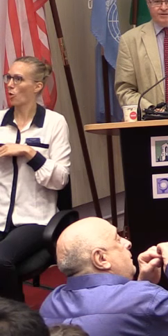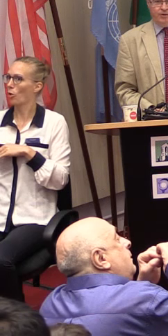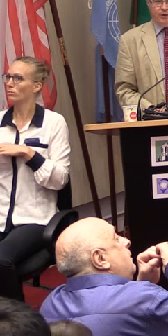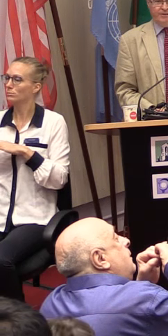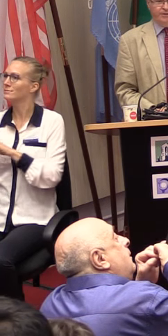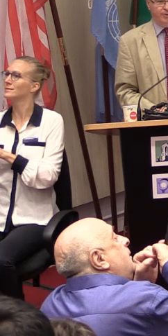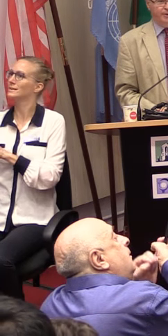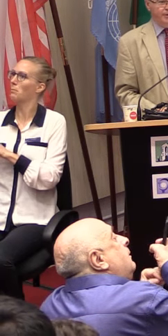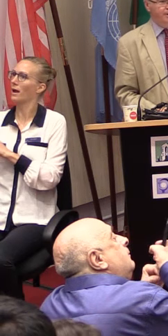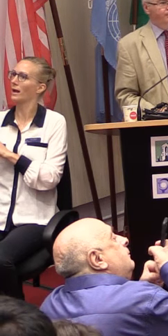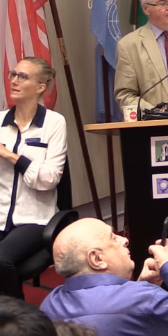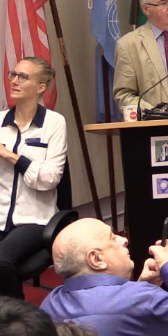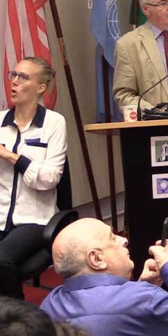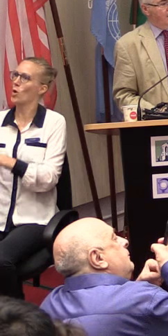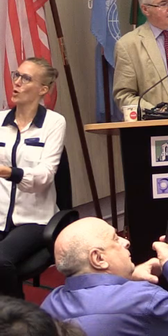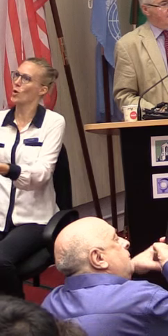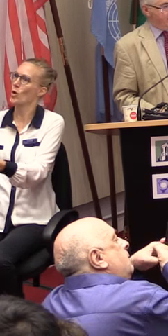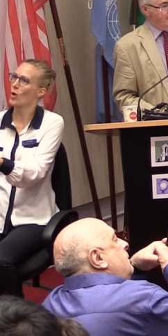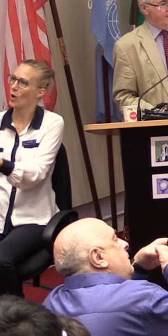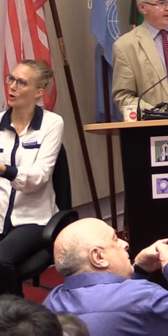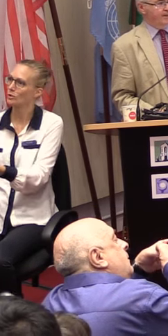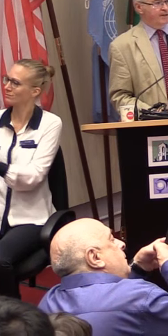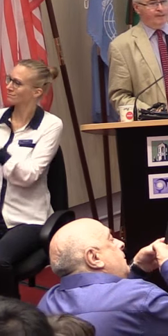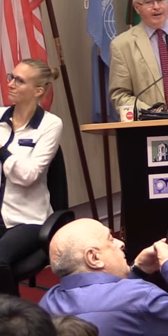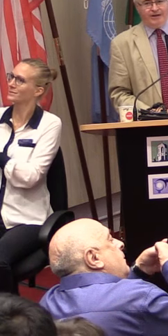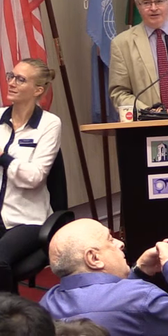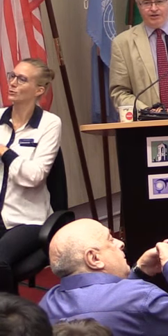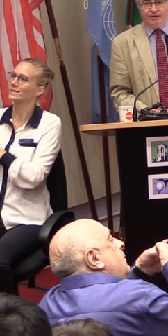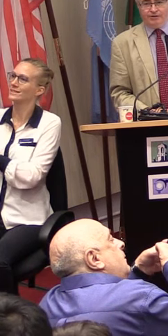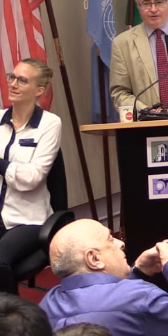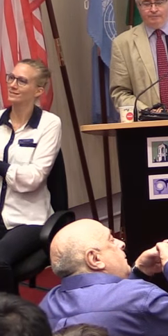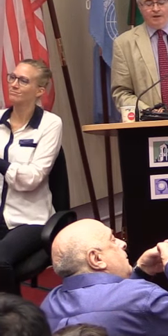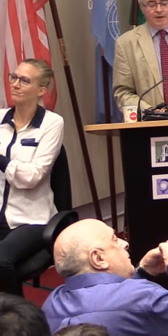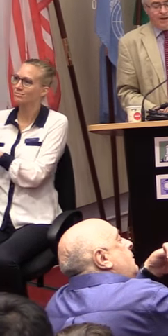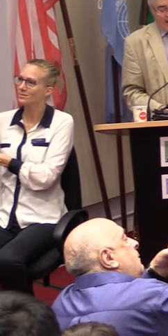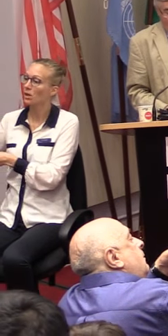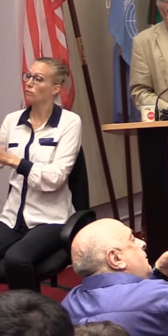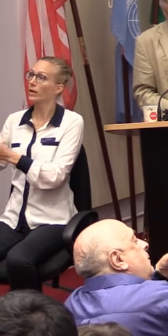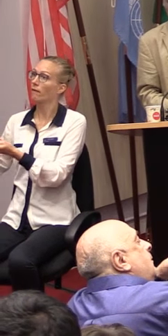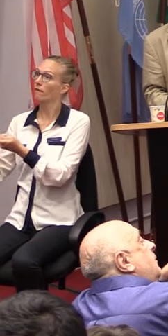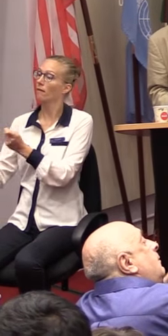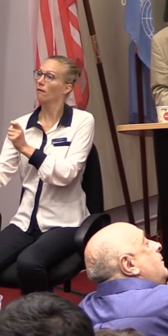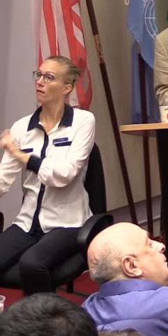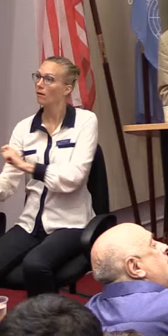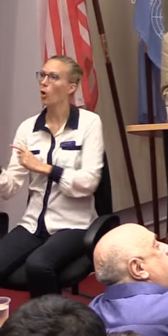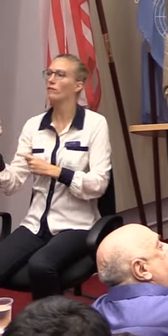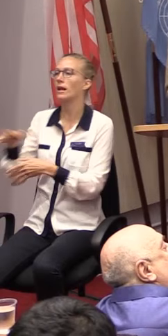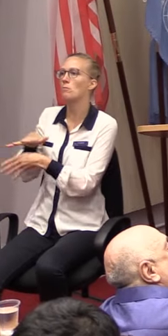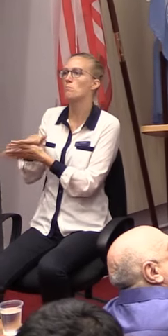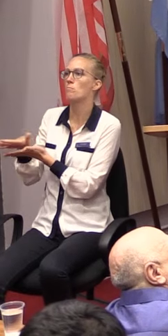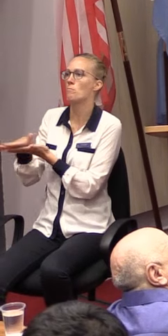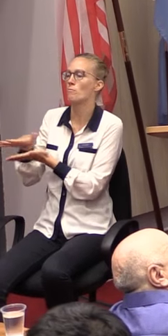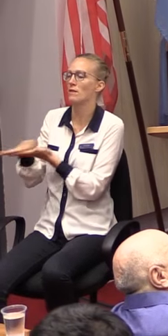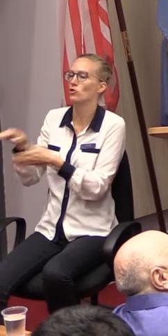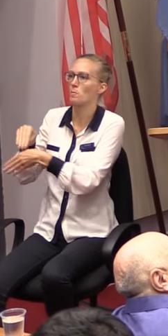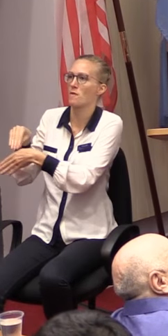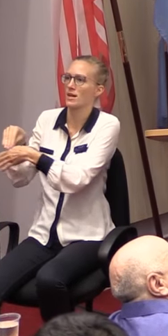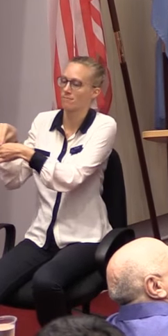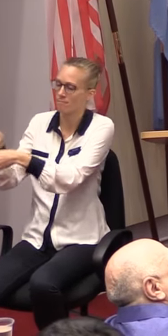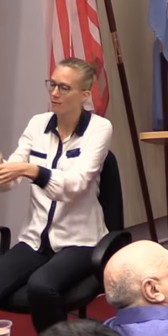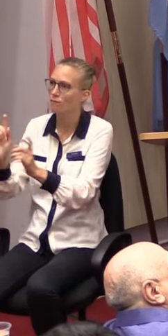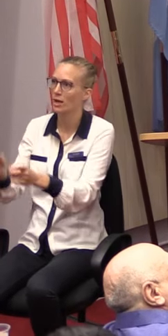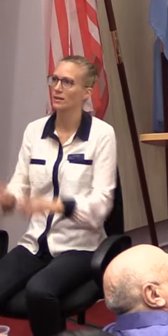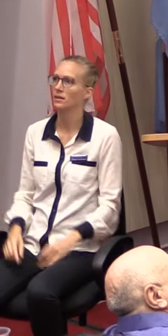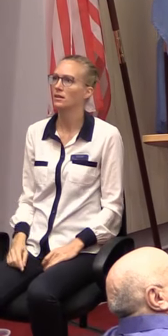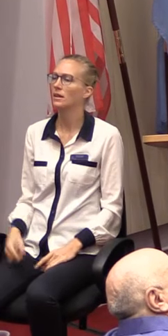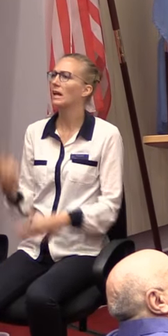of the UNCRPD is civil society impacting change. And not just on its own, in its own right,